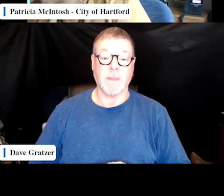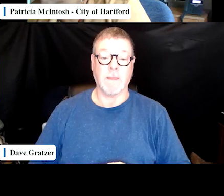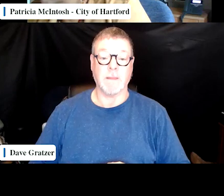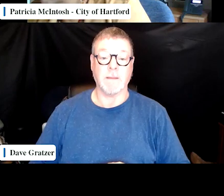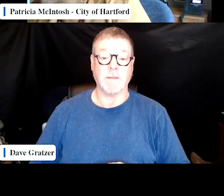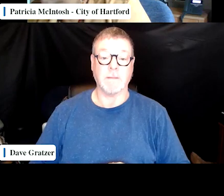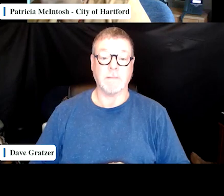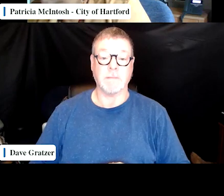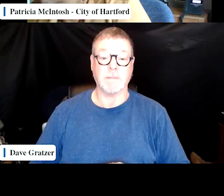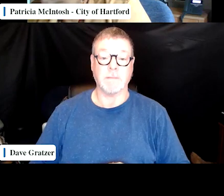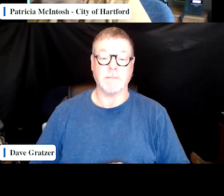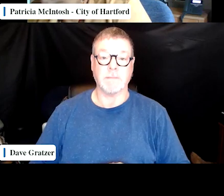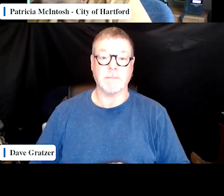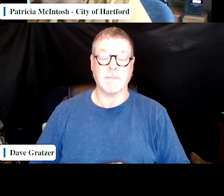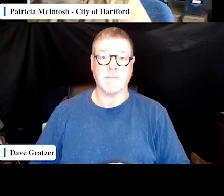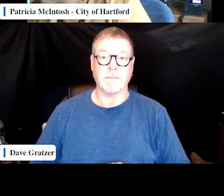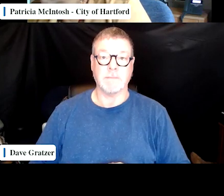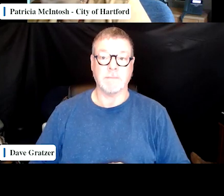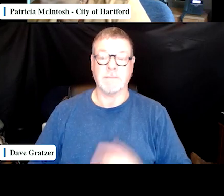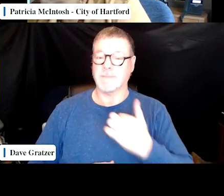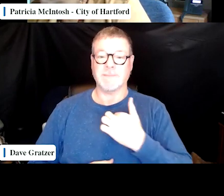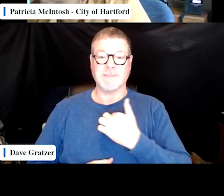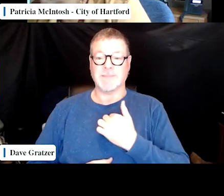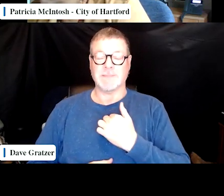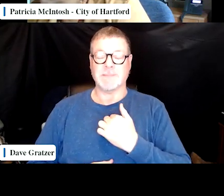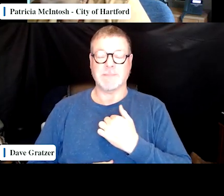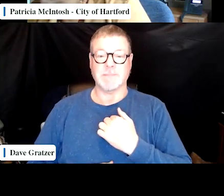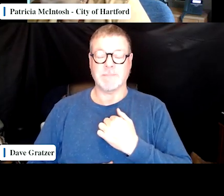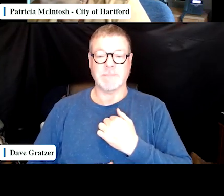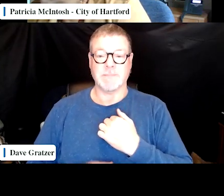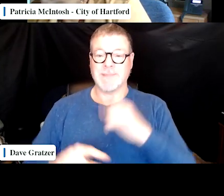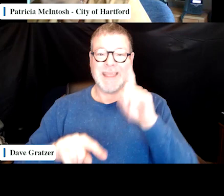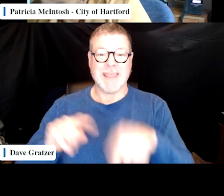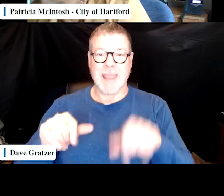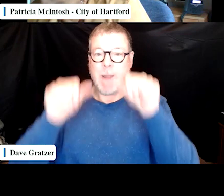'Cause I can't. I can't post in chat to everyone,